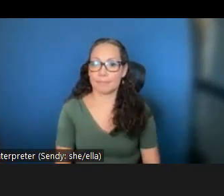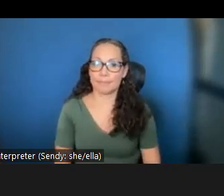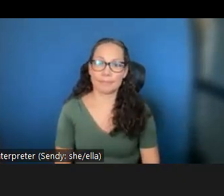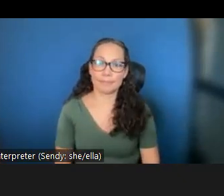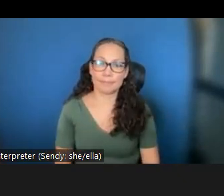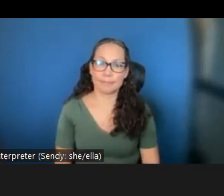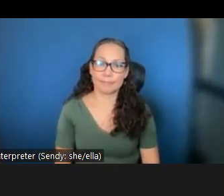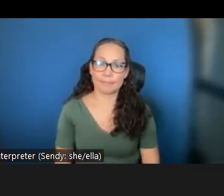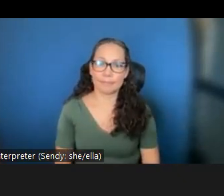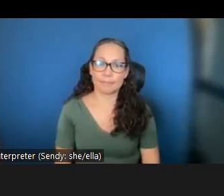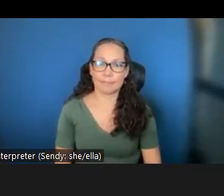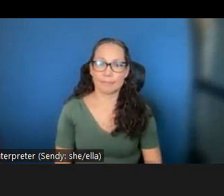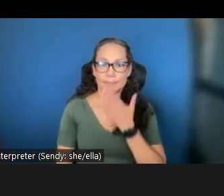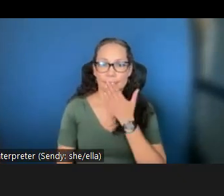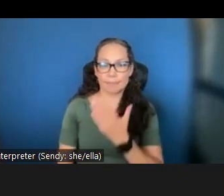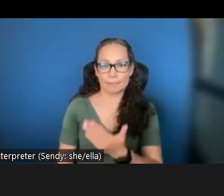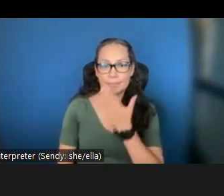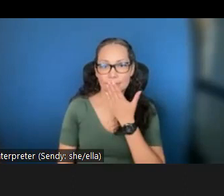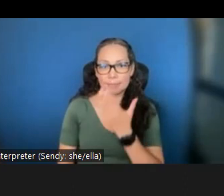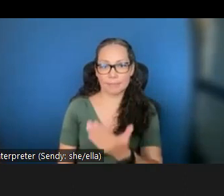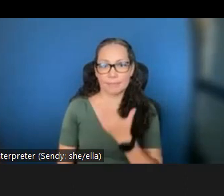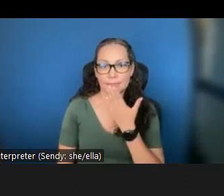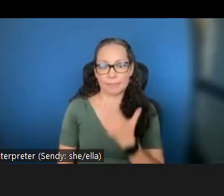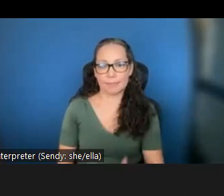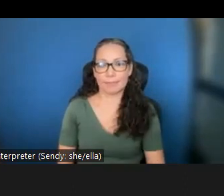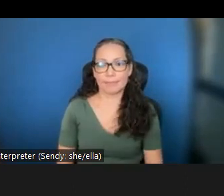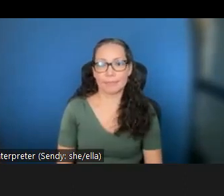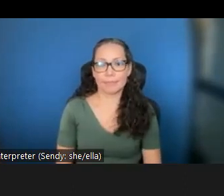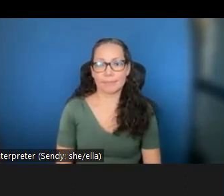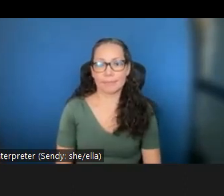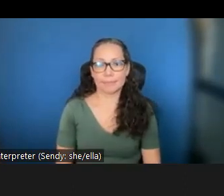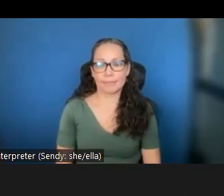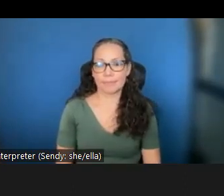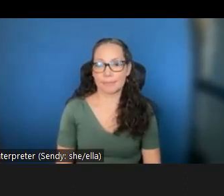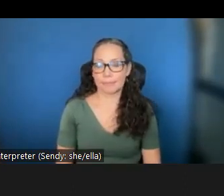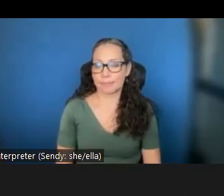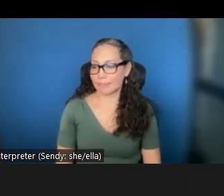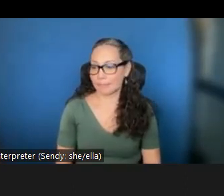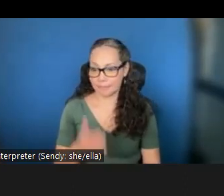thank you thanks Wilson so much and yeah Larry and Joe thank you for your guidance throughout